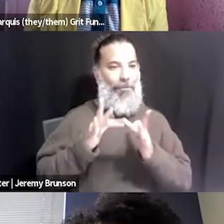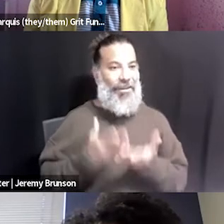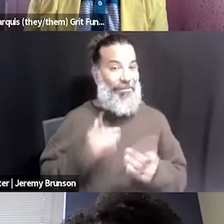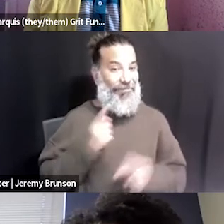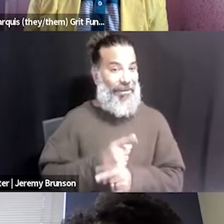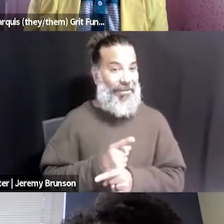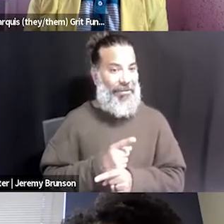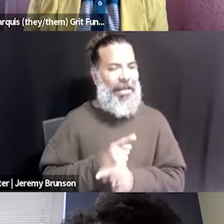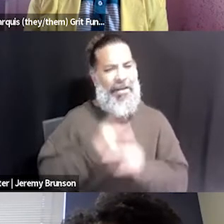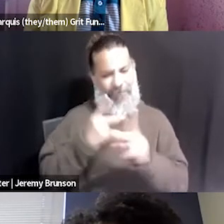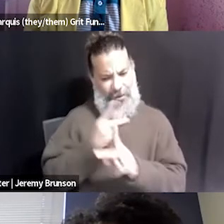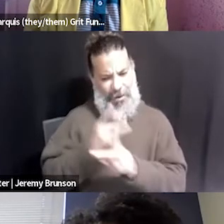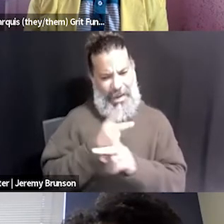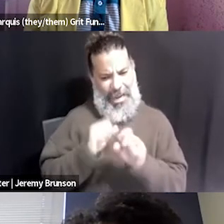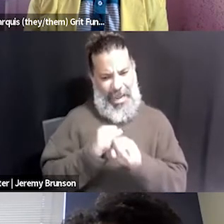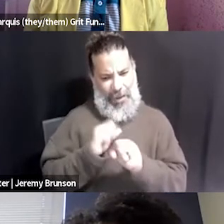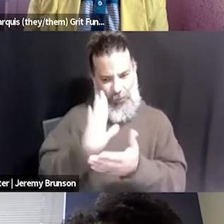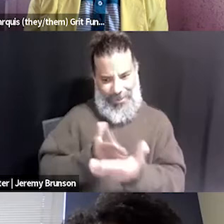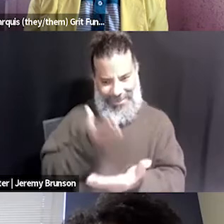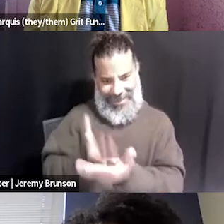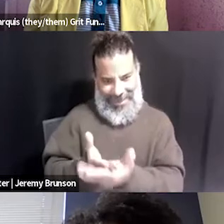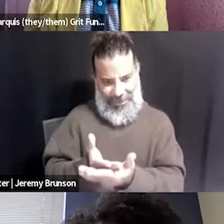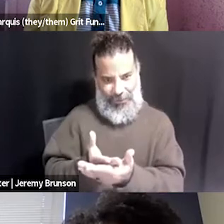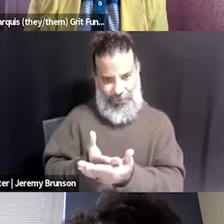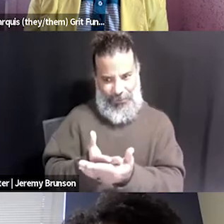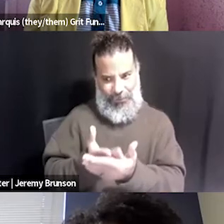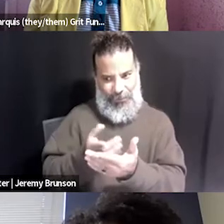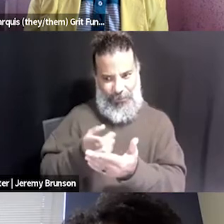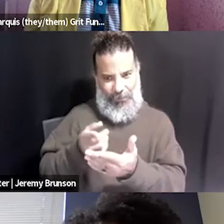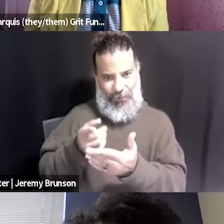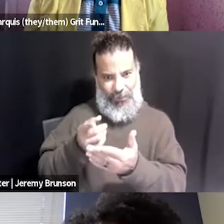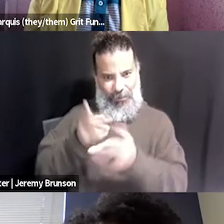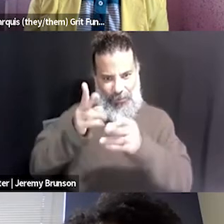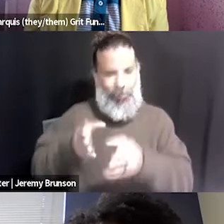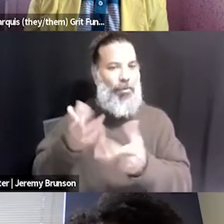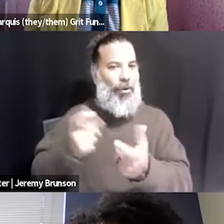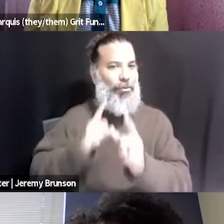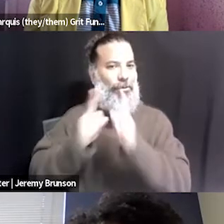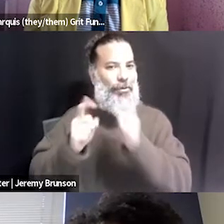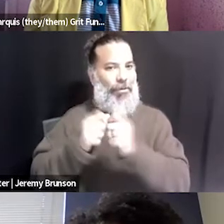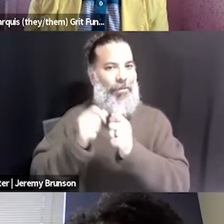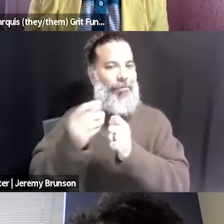Figuring out how to get to eventually the person you can talk to that could actually